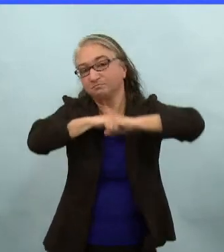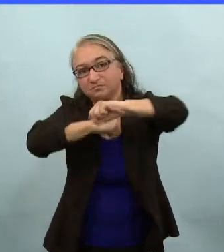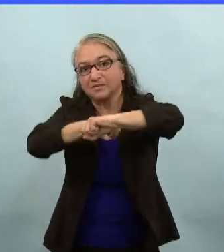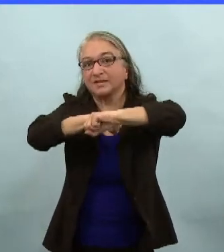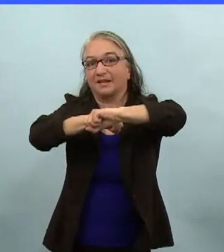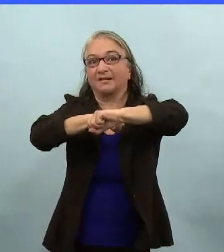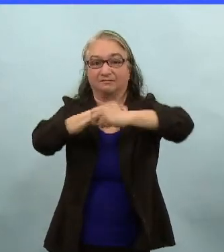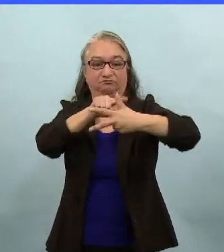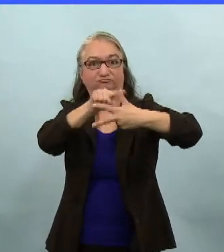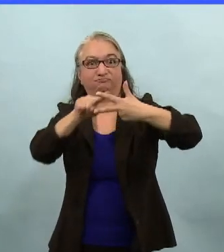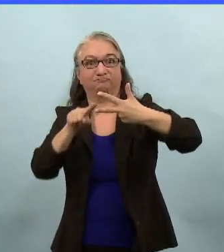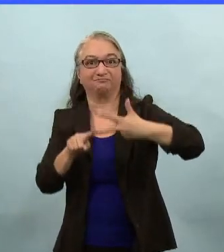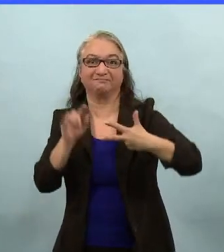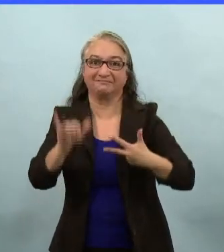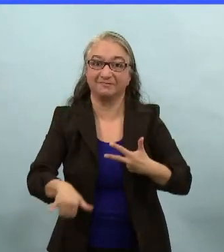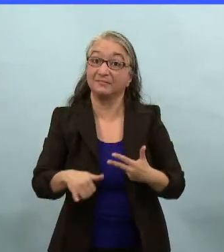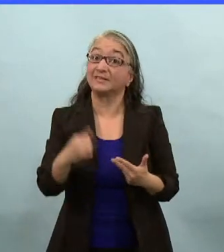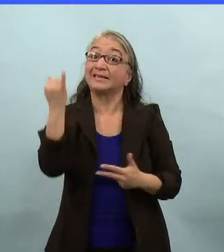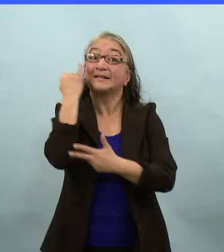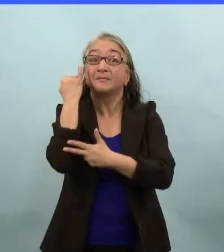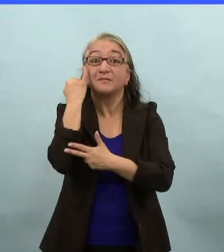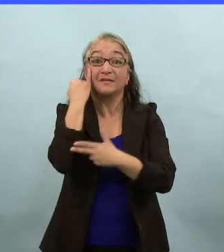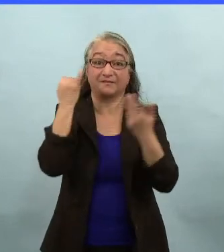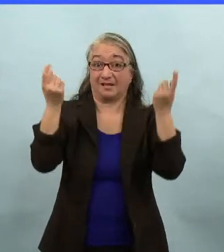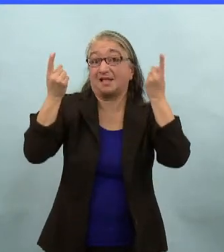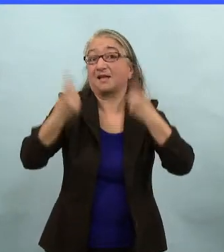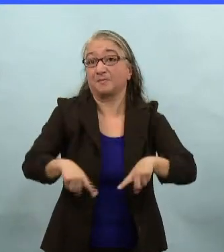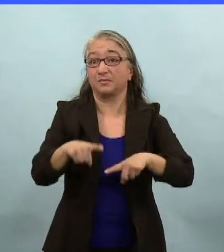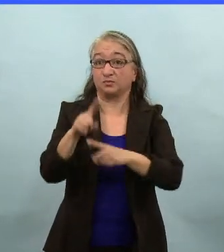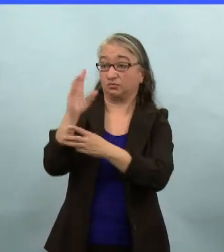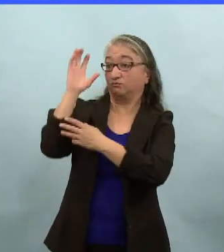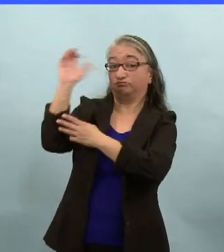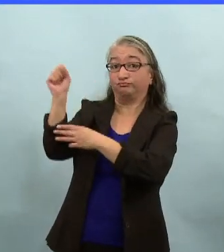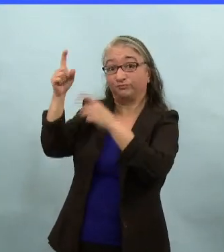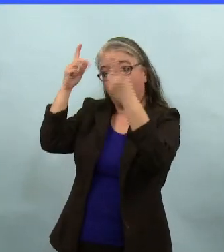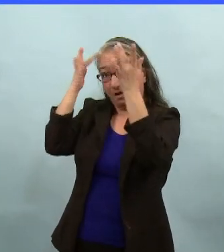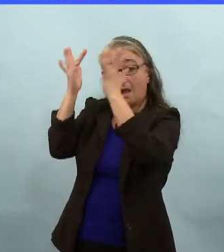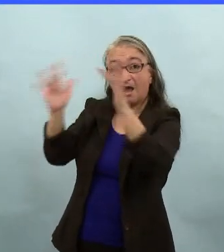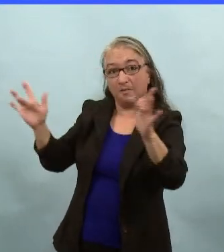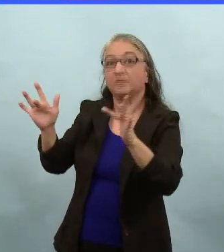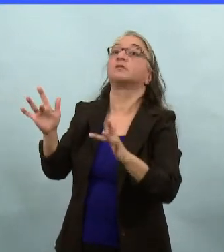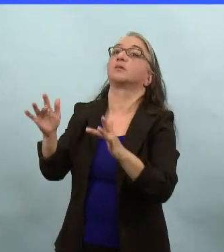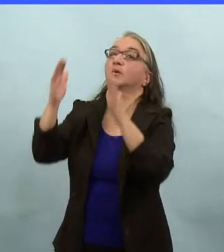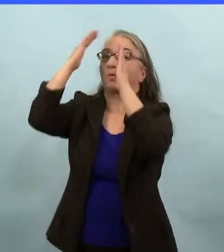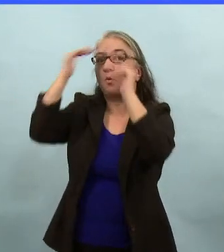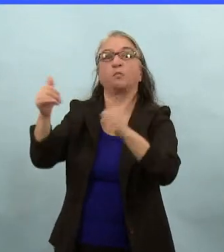you do enter our hospital that your stay is is for a very brief period of time and if you're at home